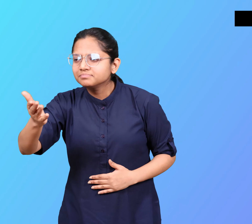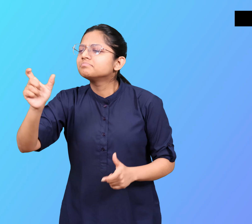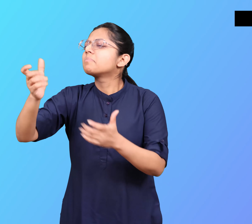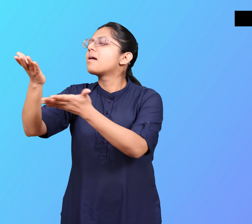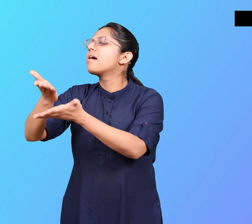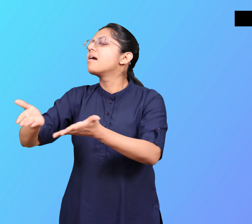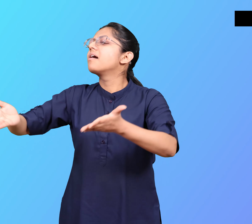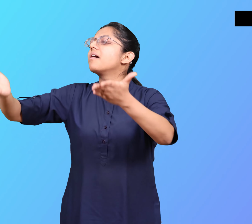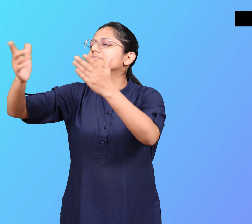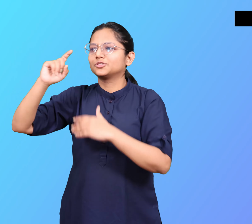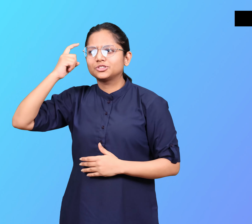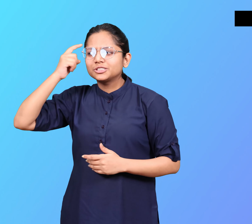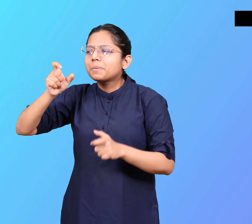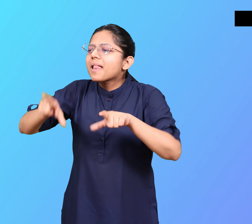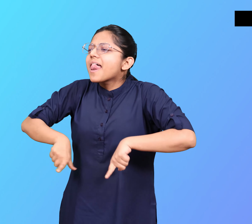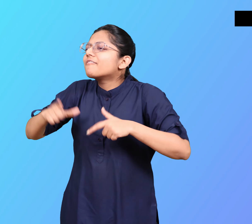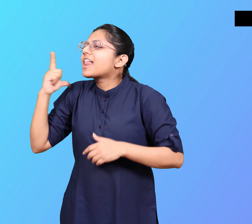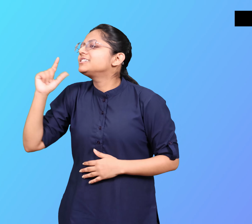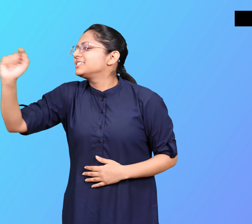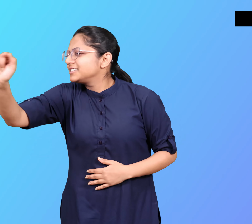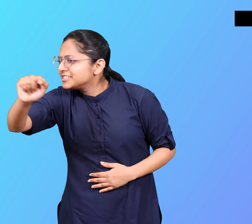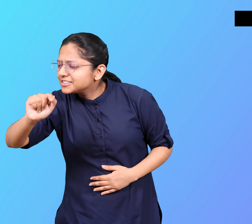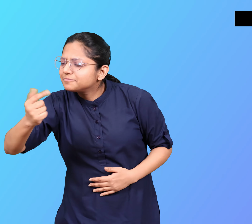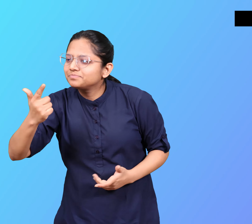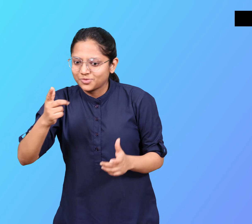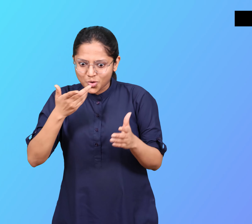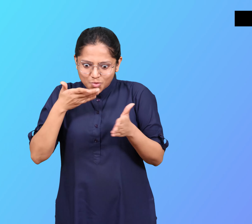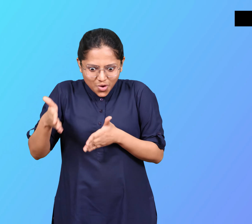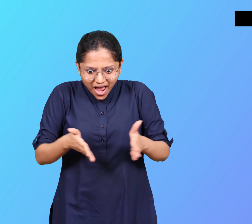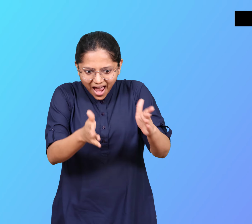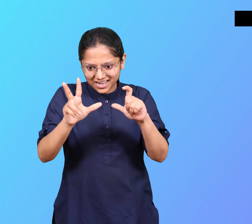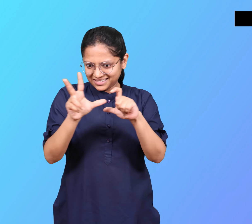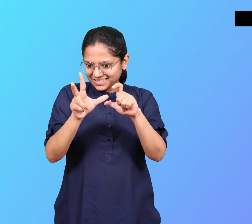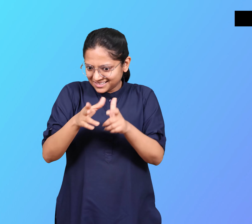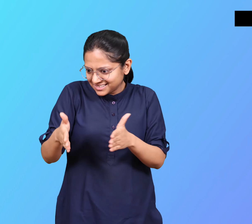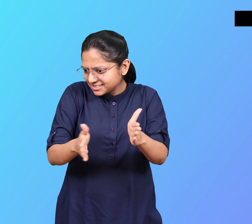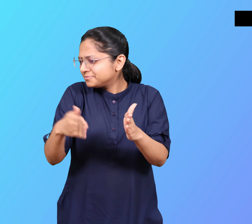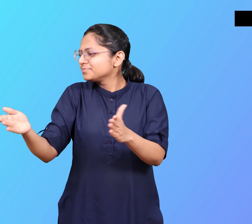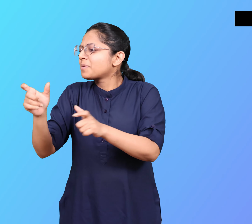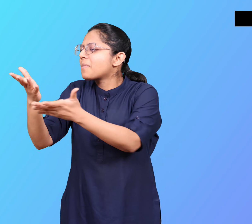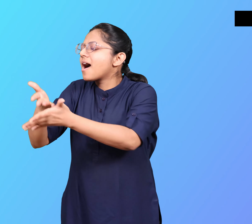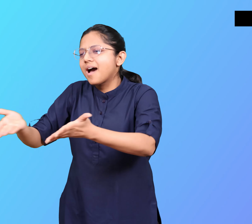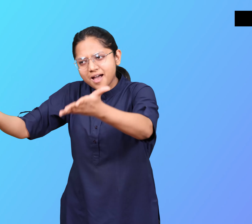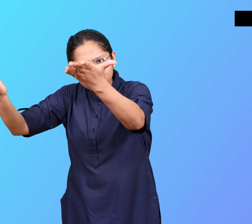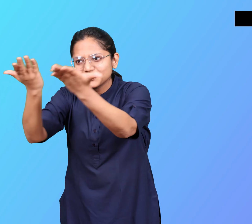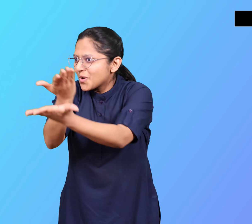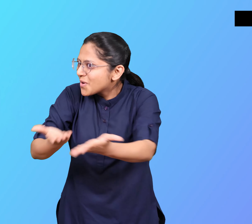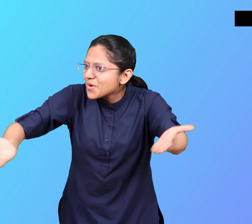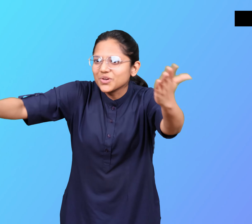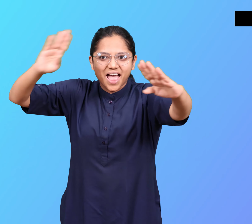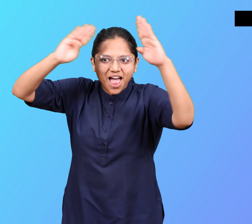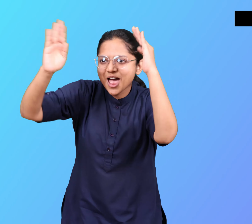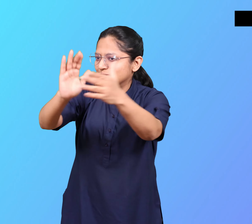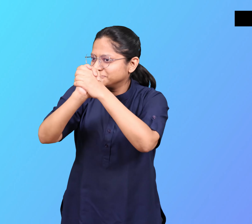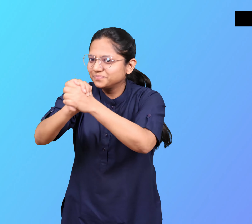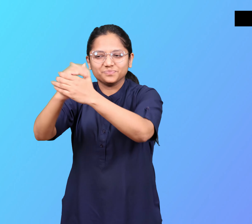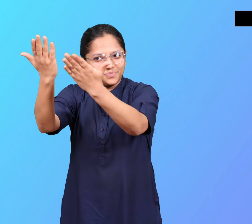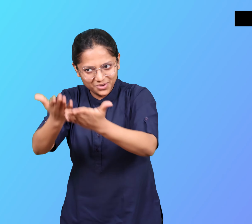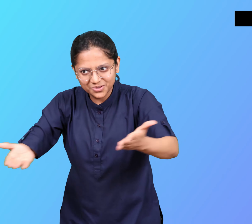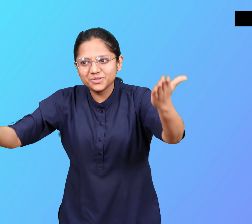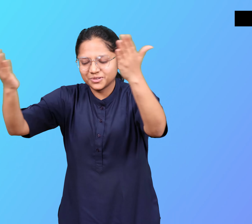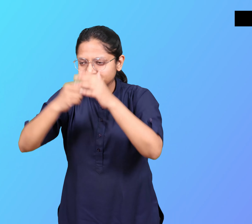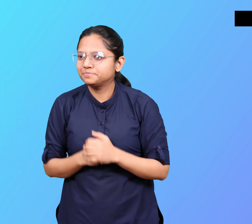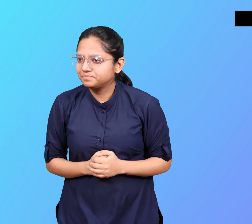and all the other leaders with them living in Samaria and other places west of the Euphrates River. Greetings: